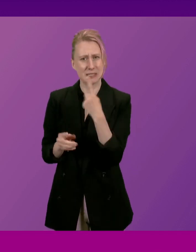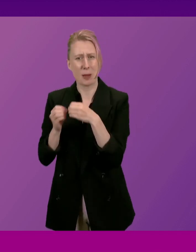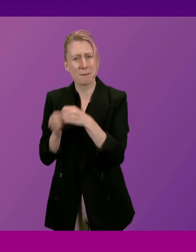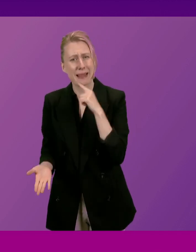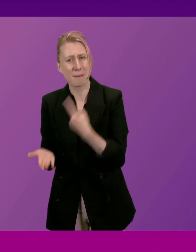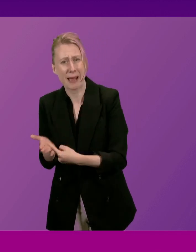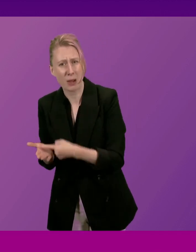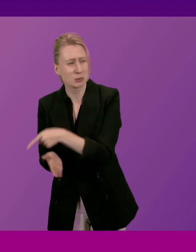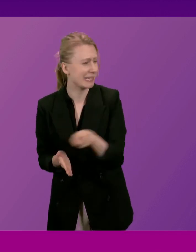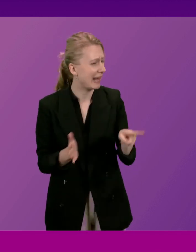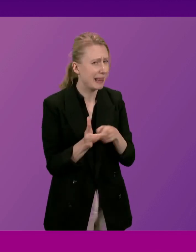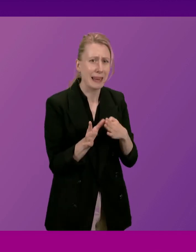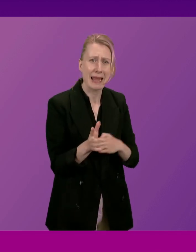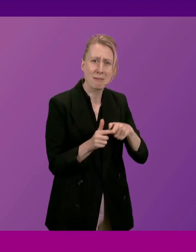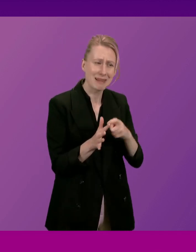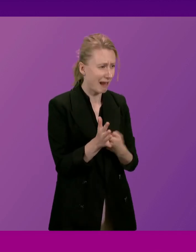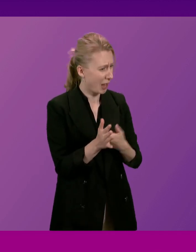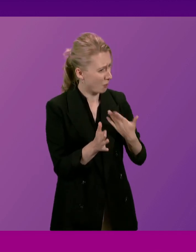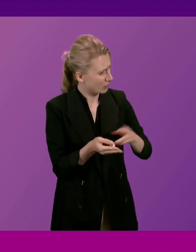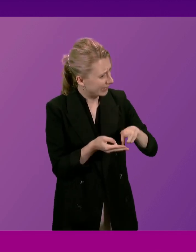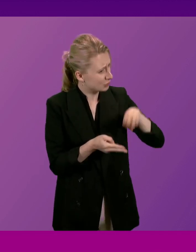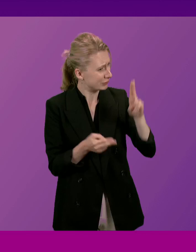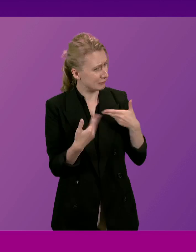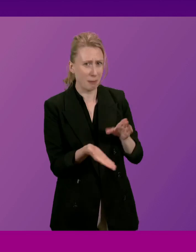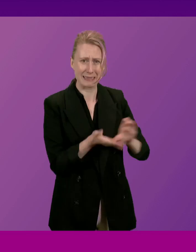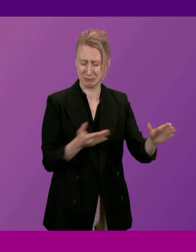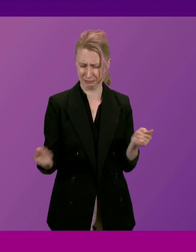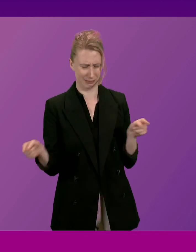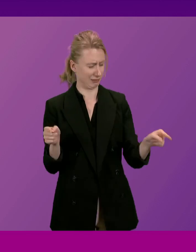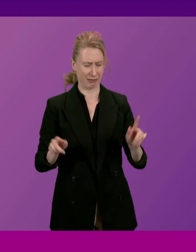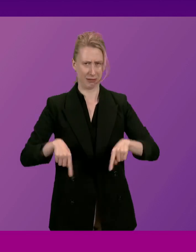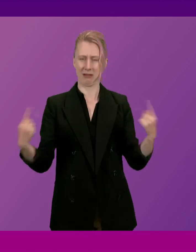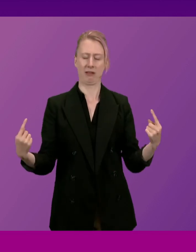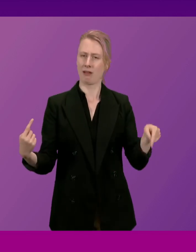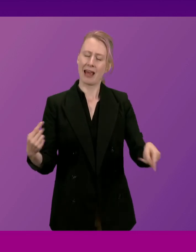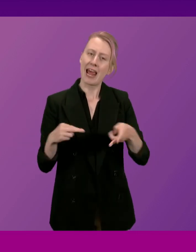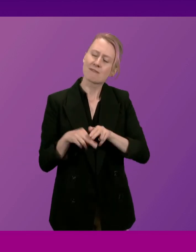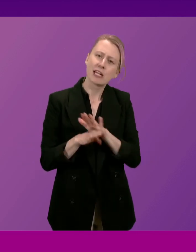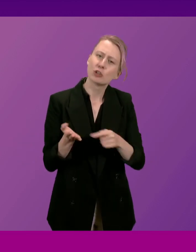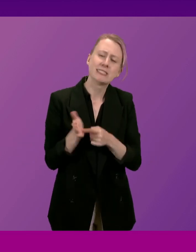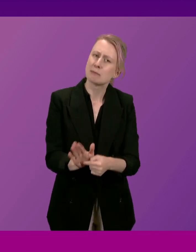and now Liam Kerr wants me to increase public expenditure. That demonstrates the incoherence